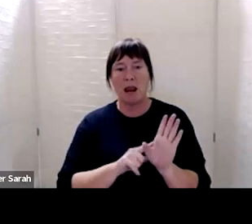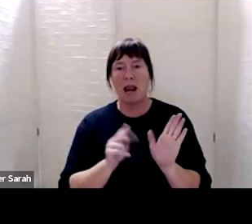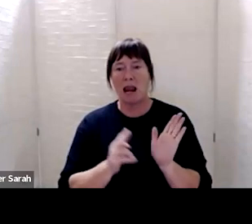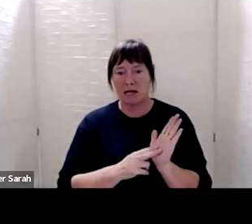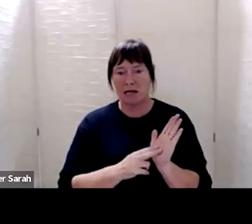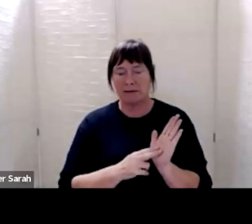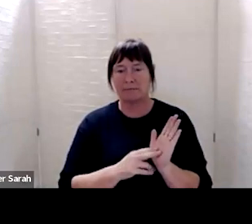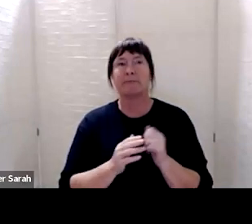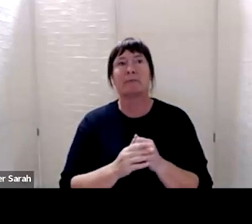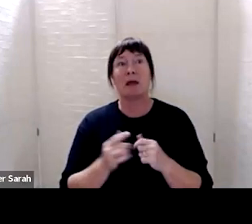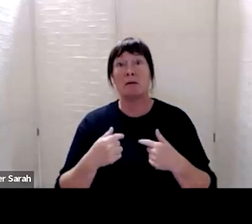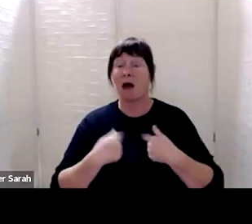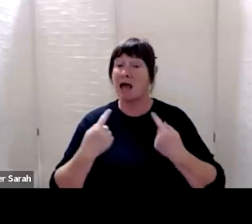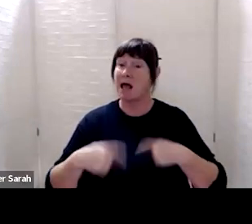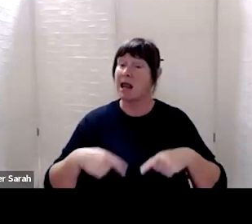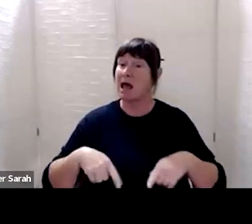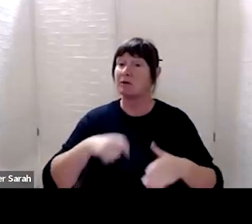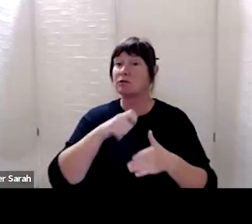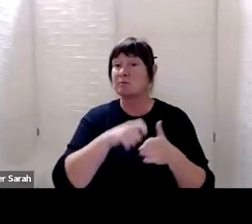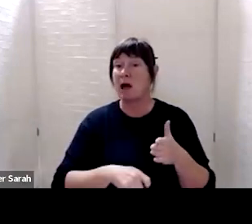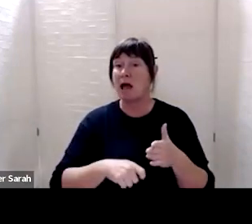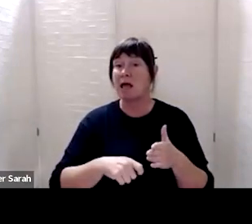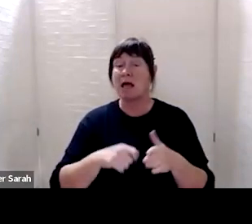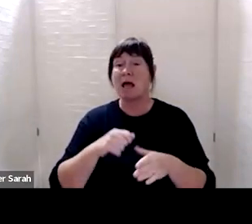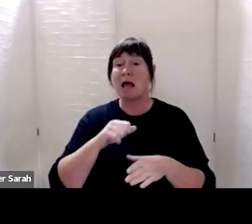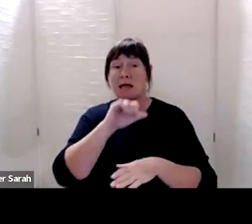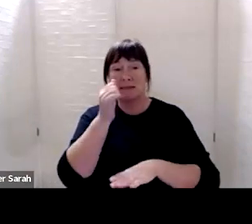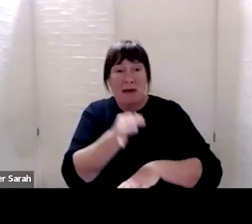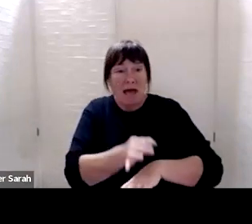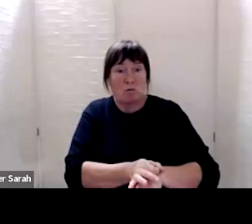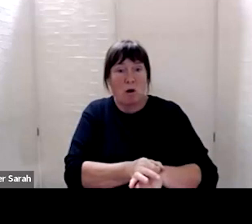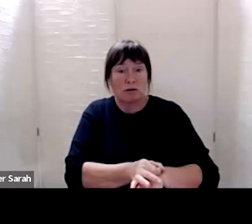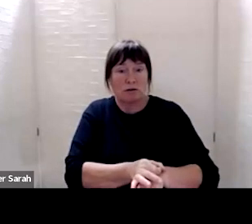am I allowed to buy a smartwatch instead of having